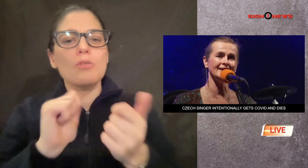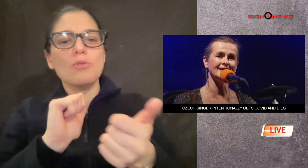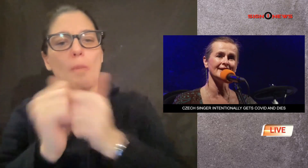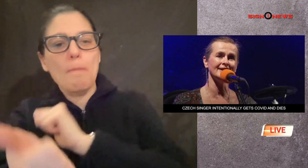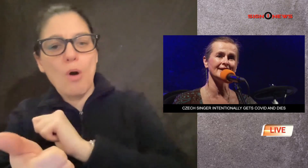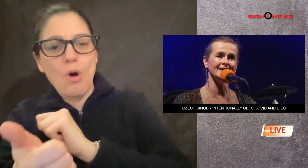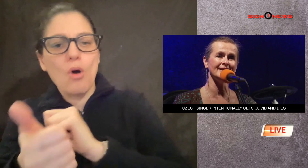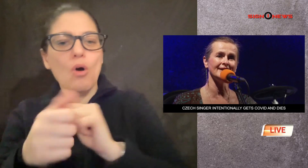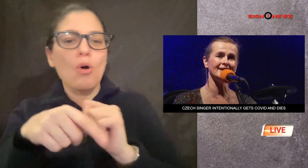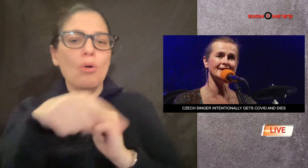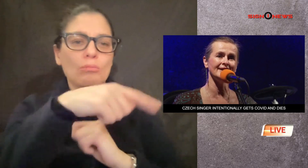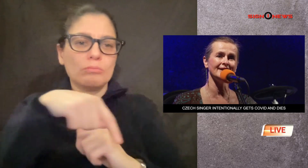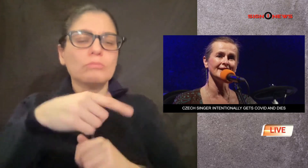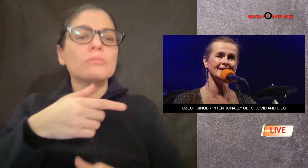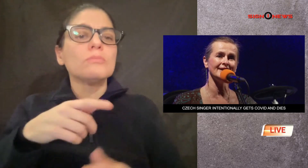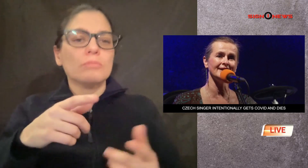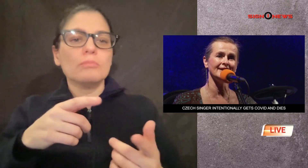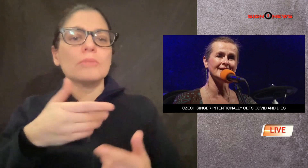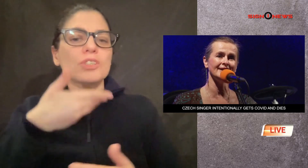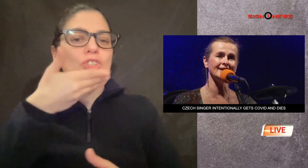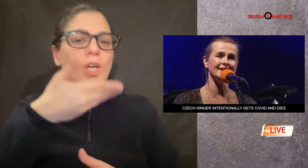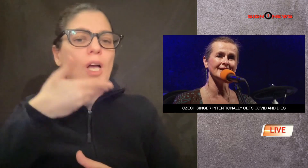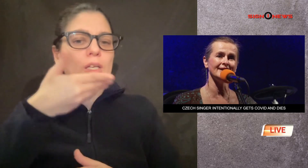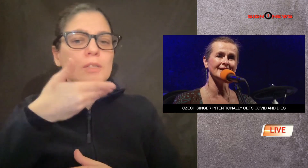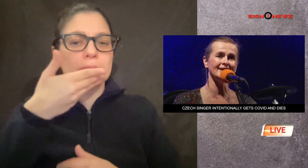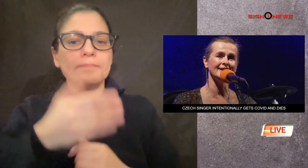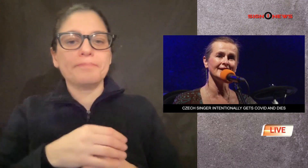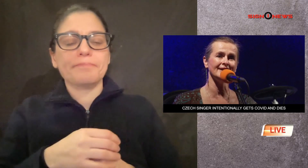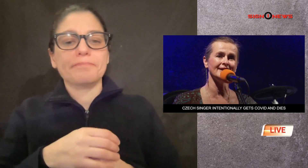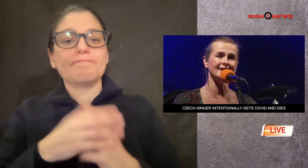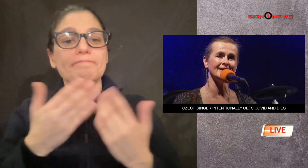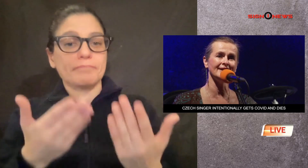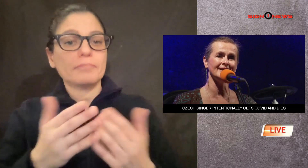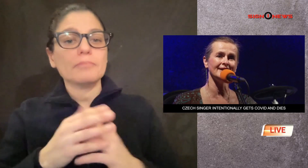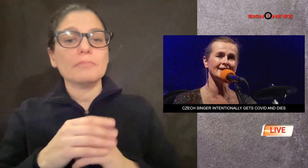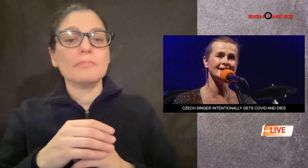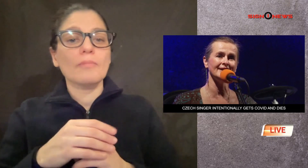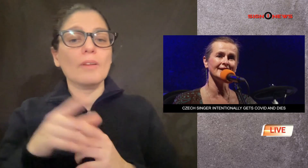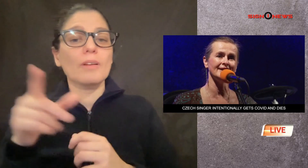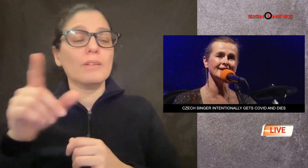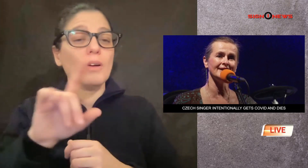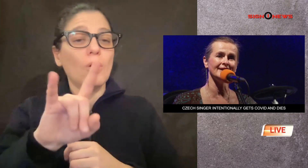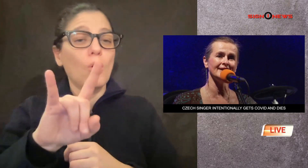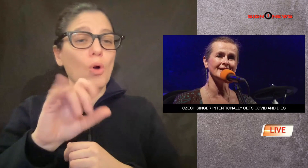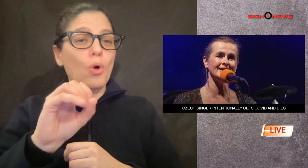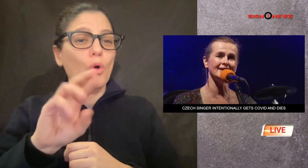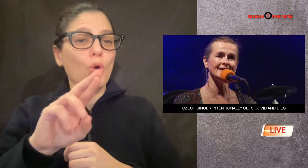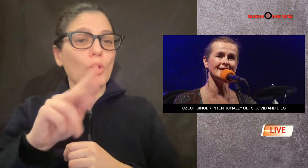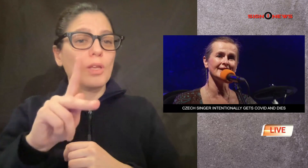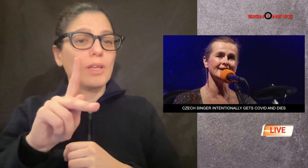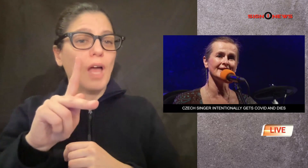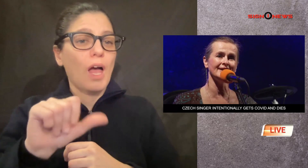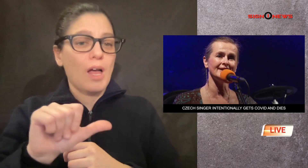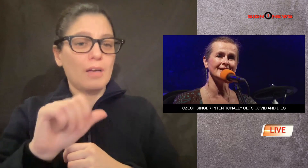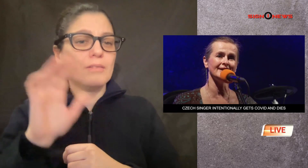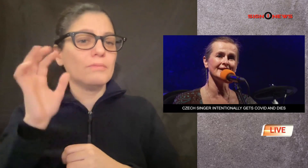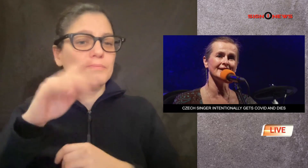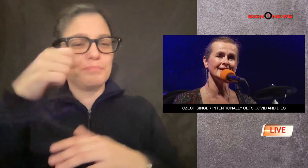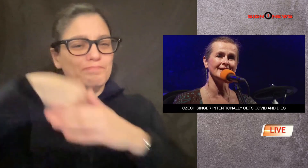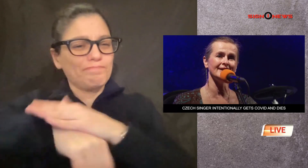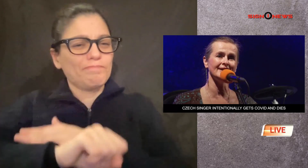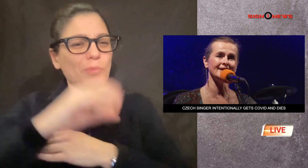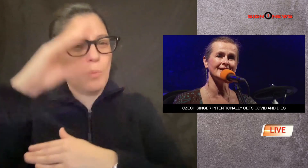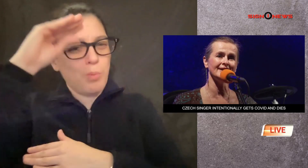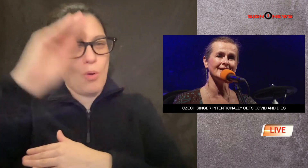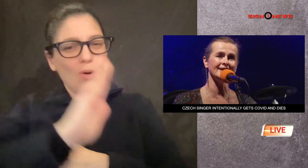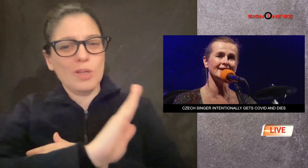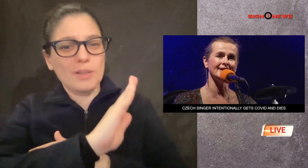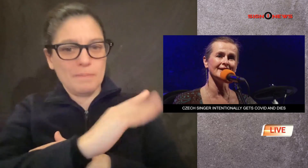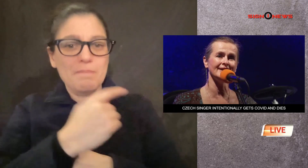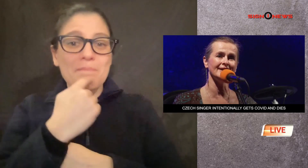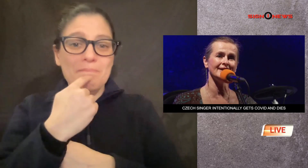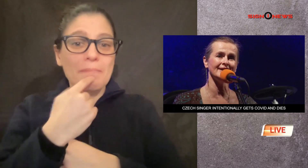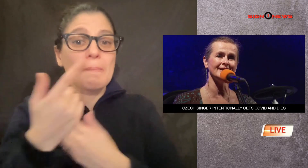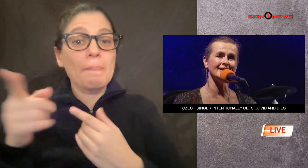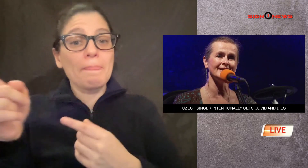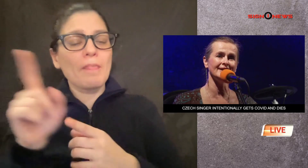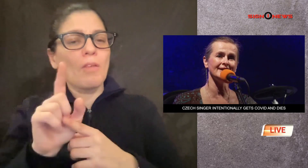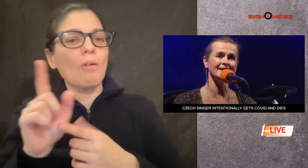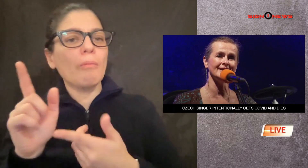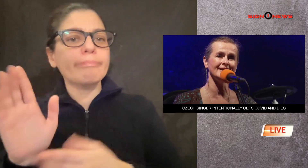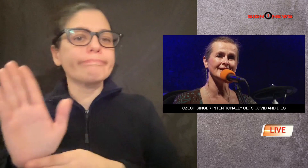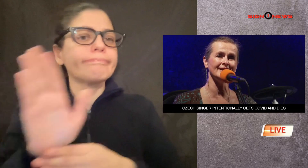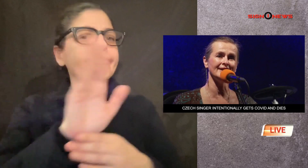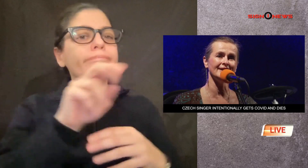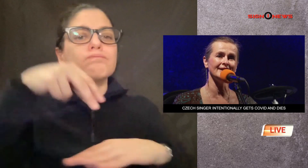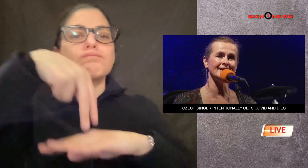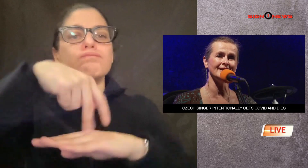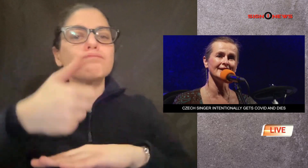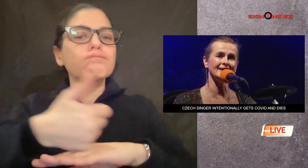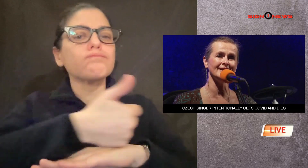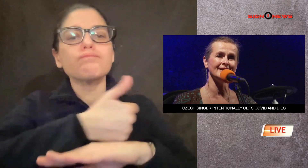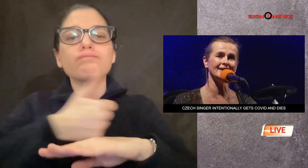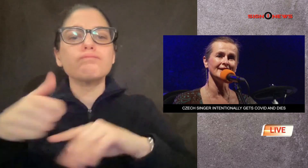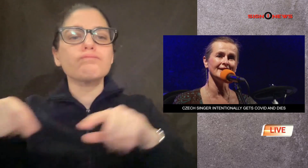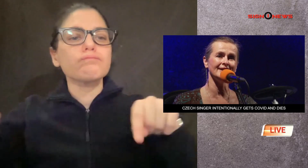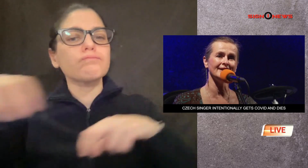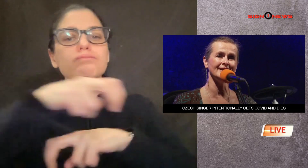is required to access cultural and sports facilities in the Czech Republic and according